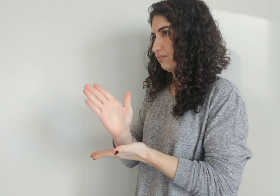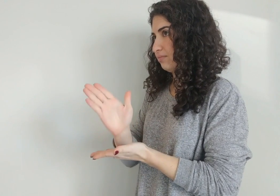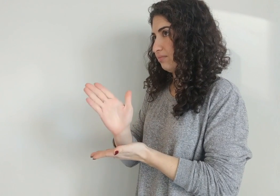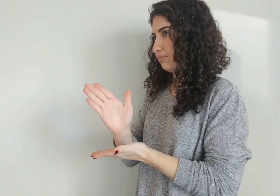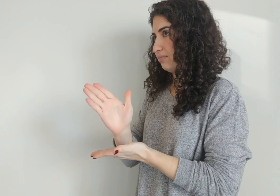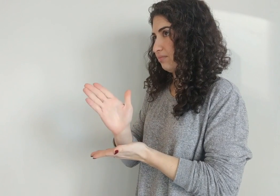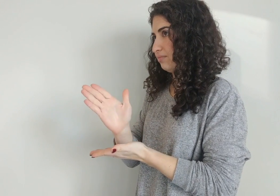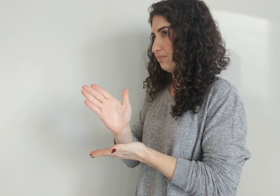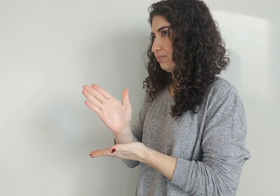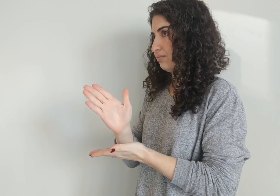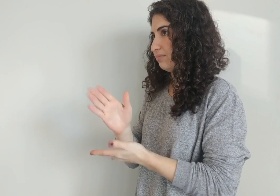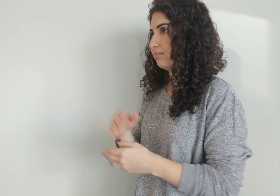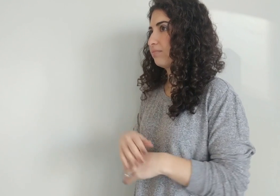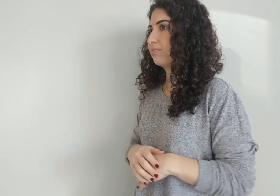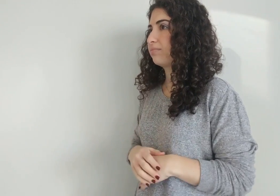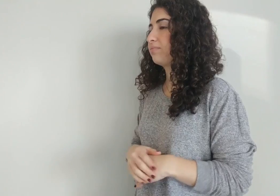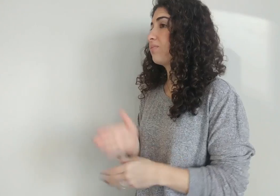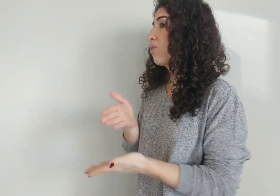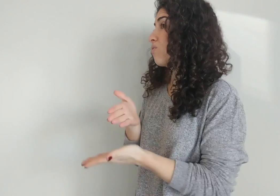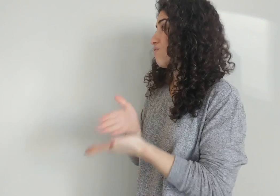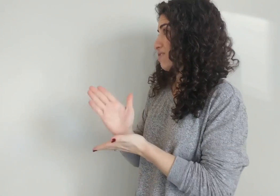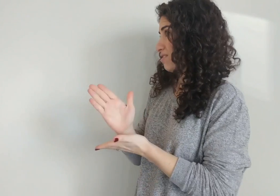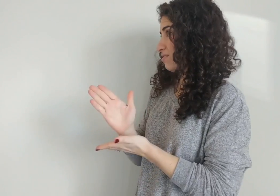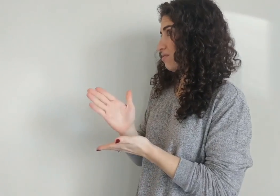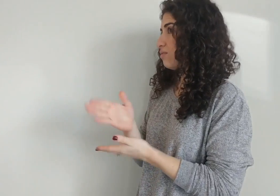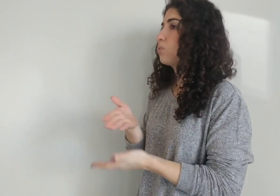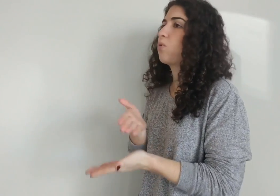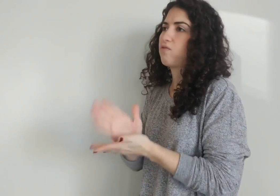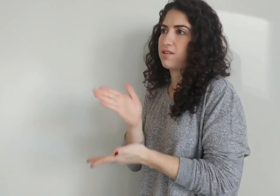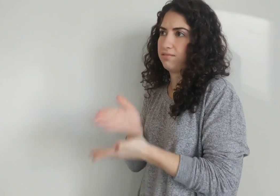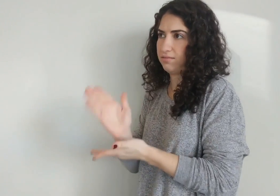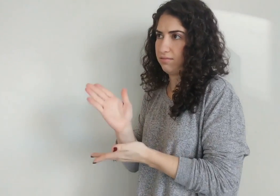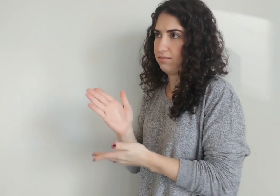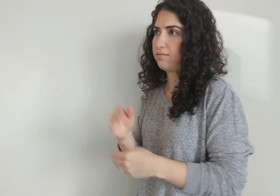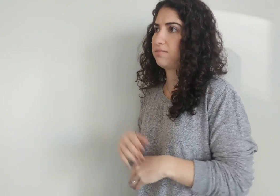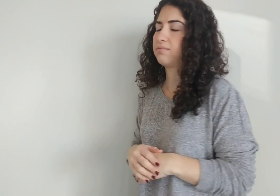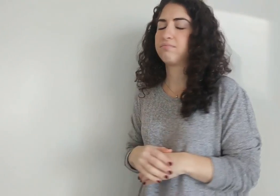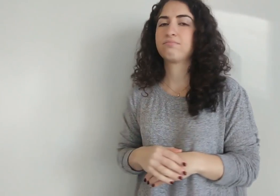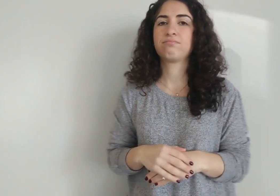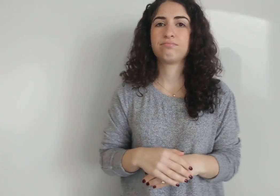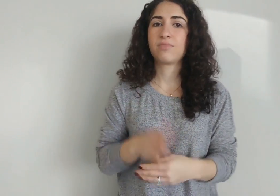one: RIGHT or RIGHTS.